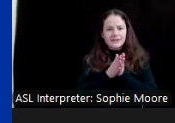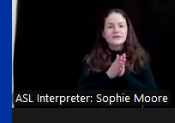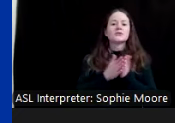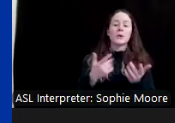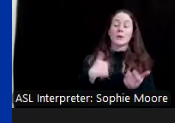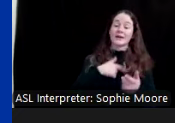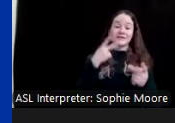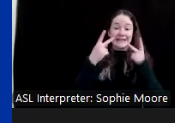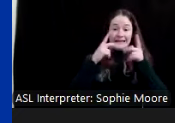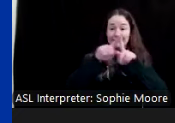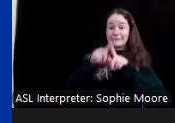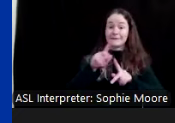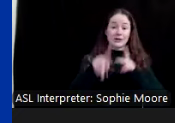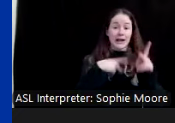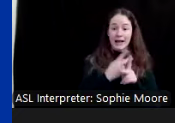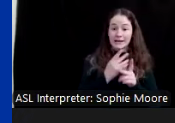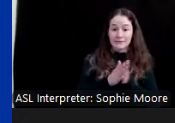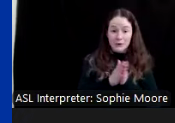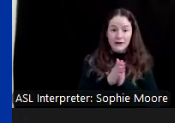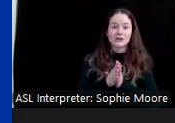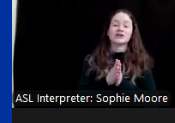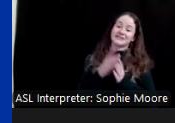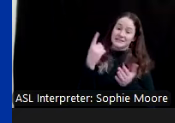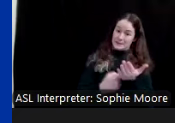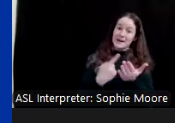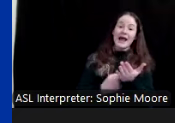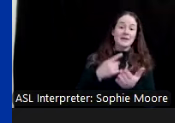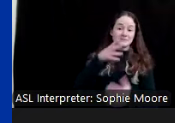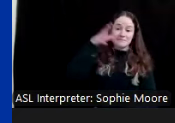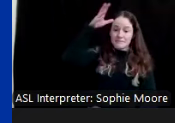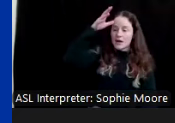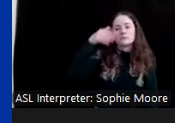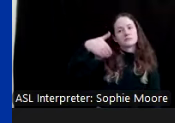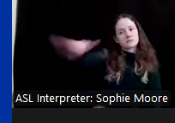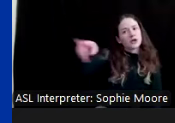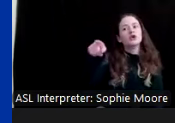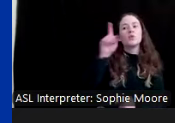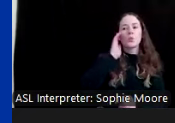you just are going to go because the motivation is going to be a little bit delayed and it's hard for you." But Emma